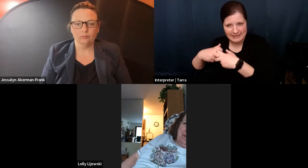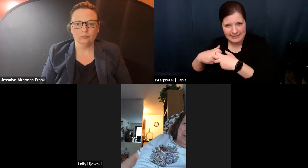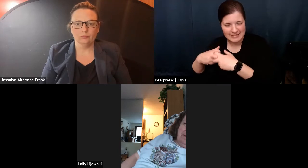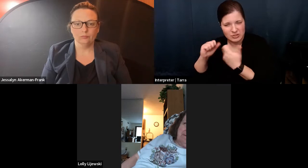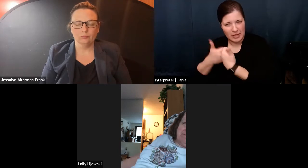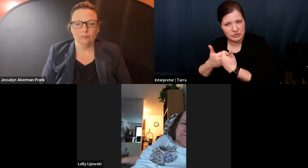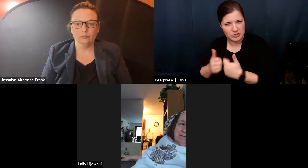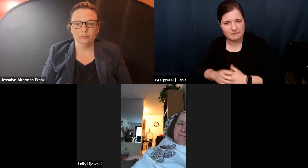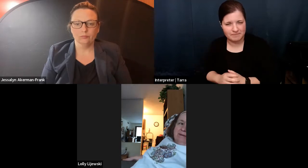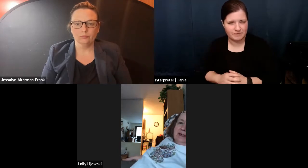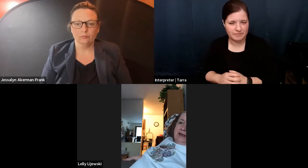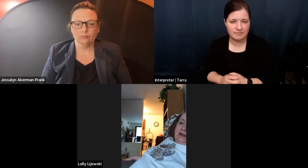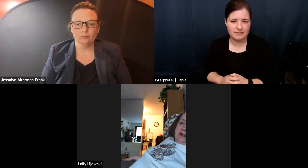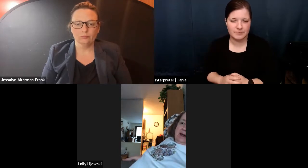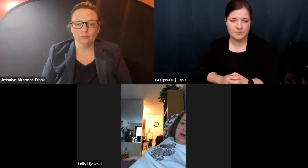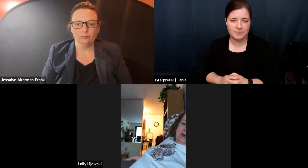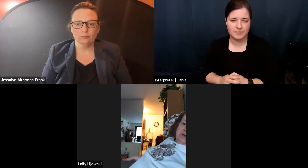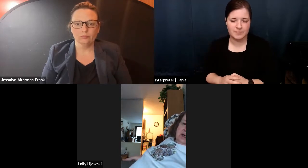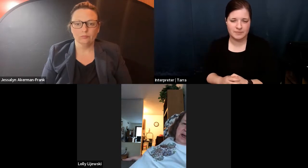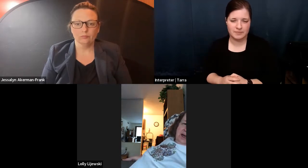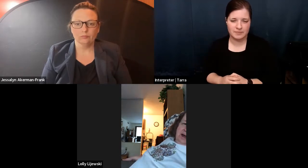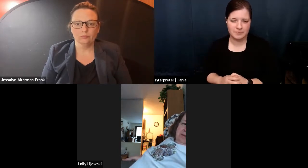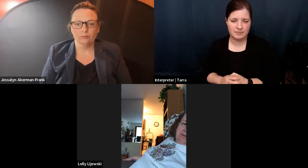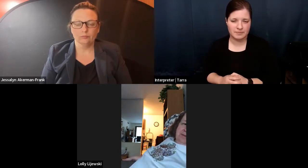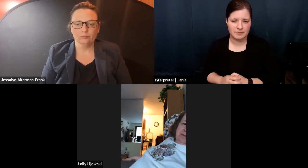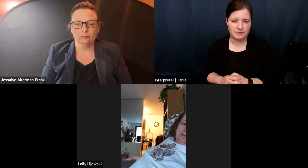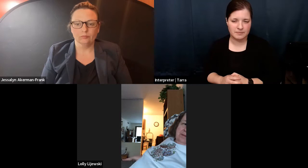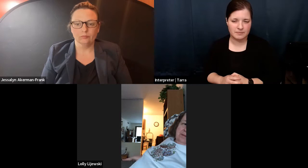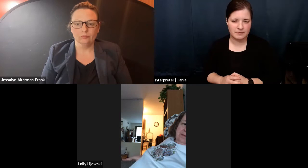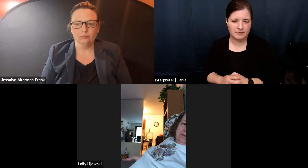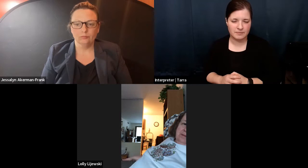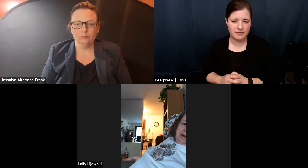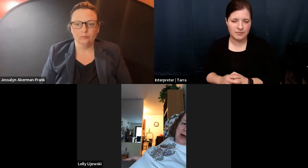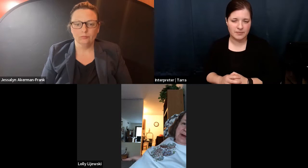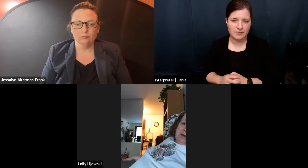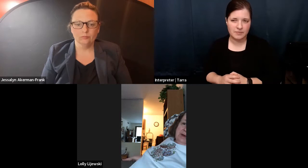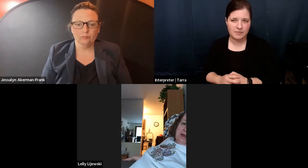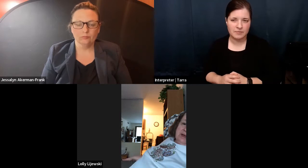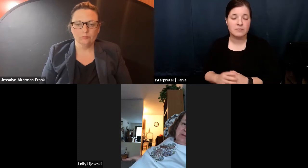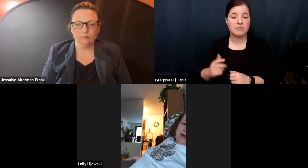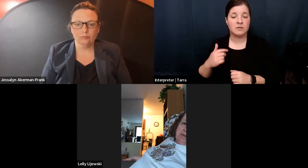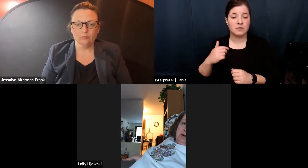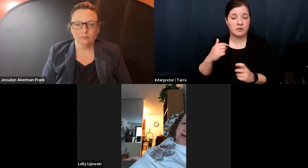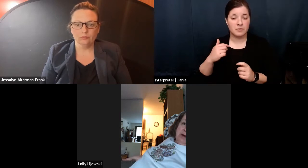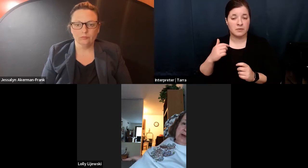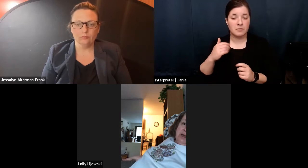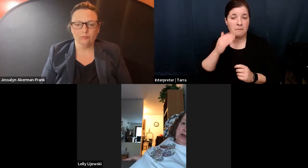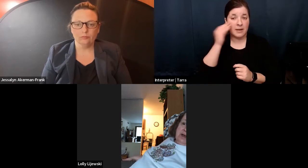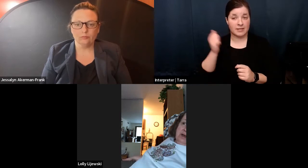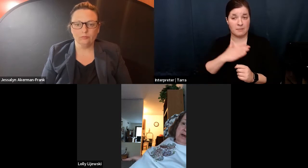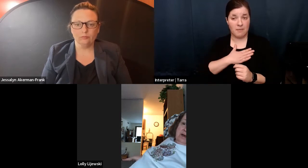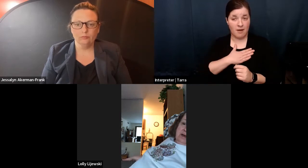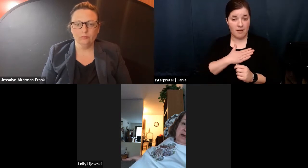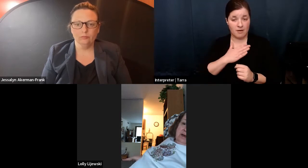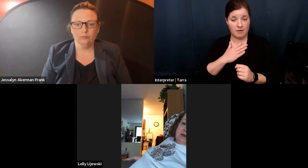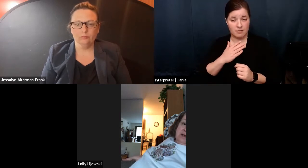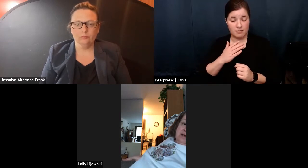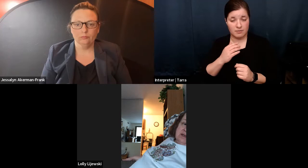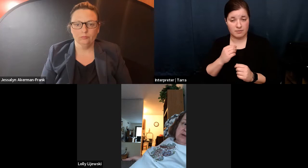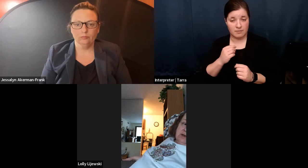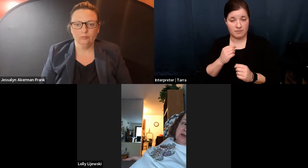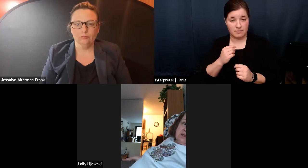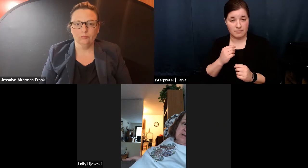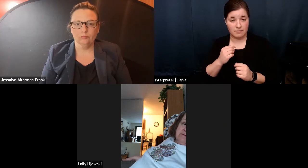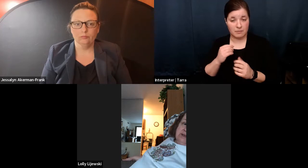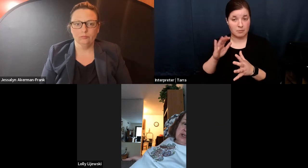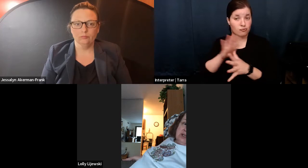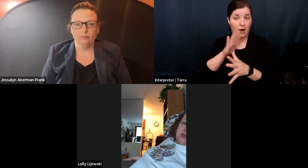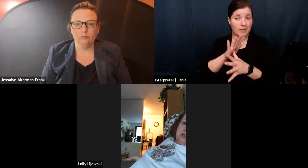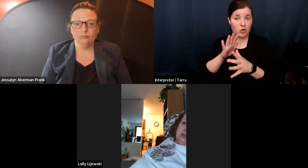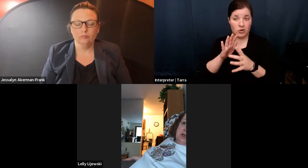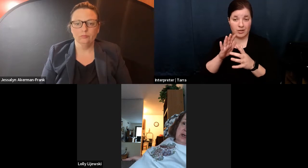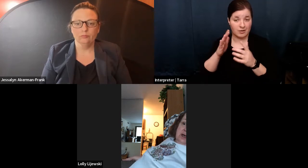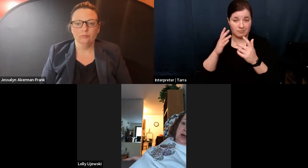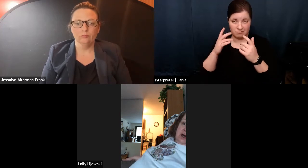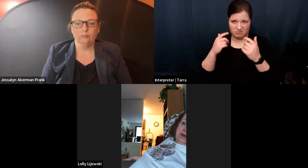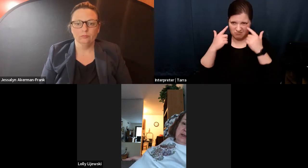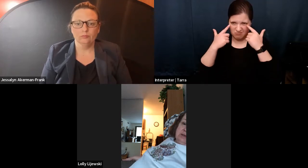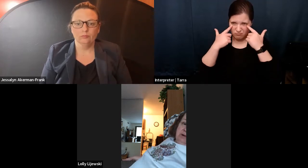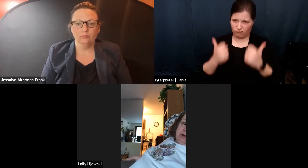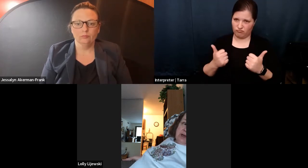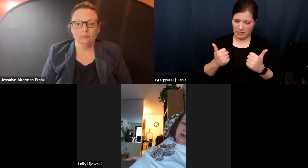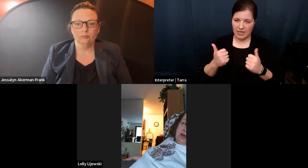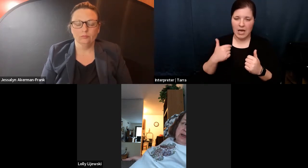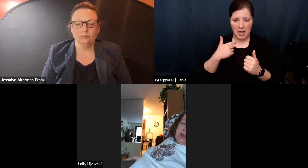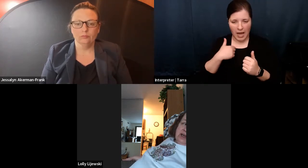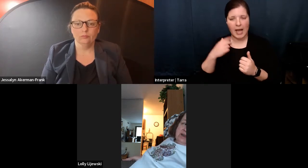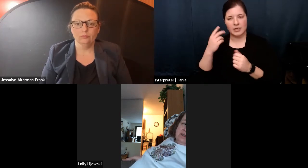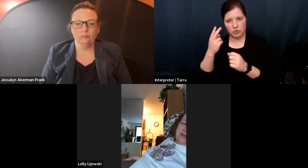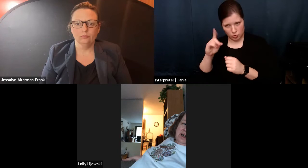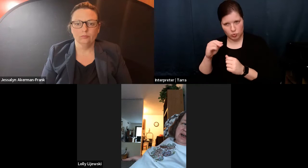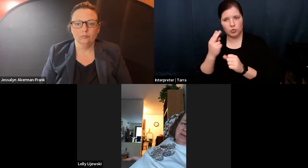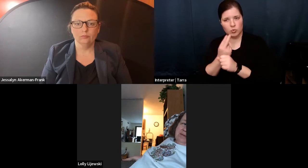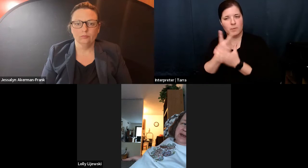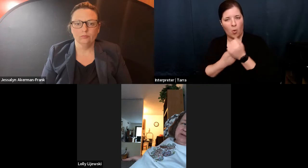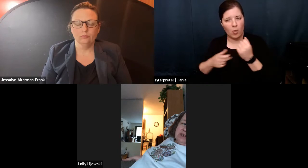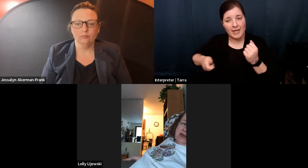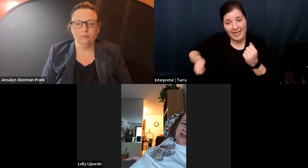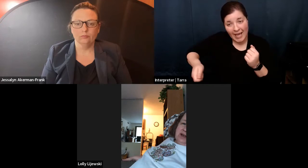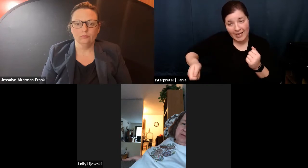I've had the experience where that's not the case and then it can be kind of challenging.